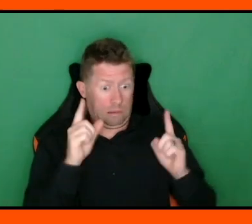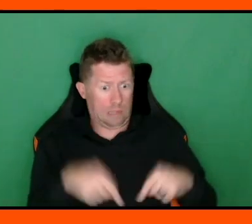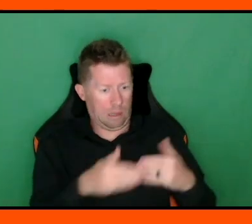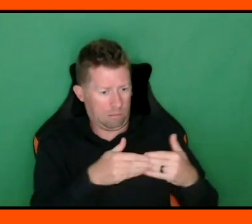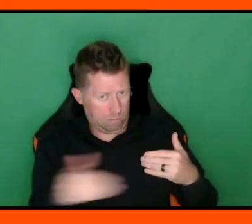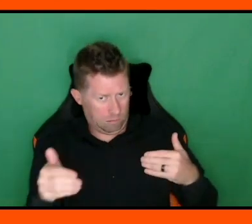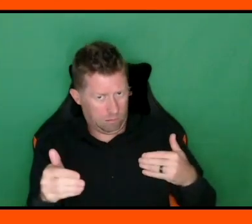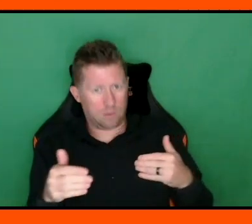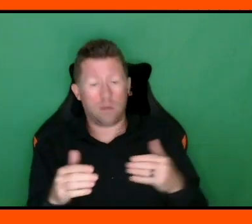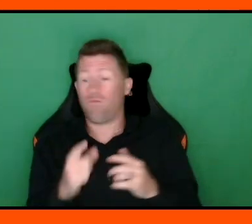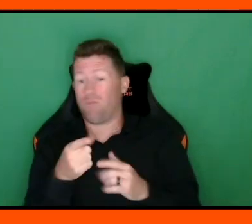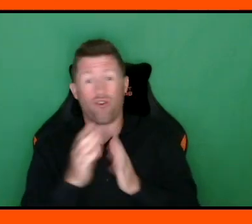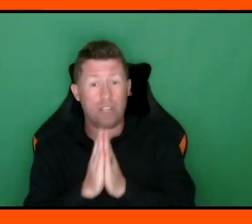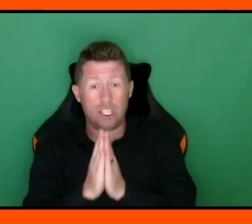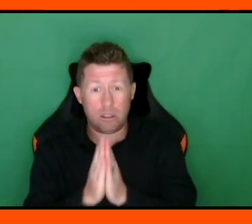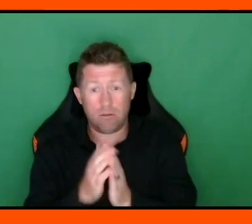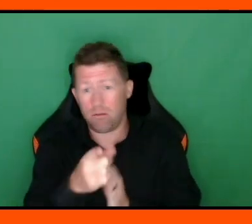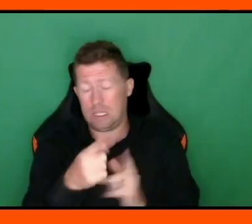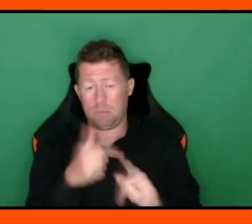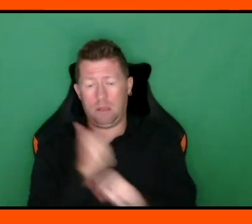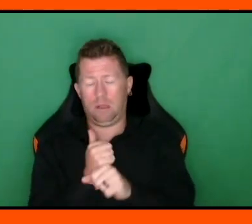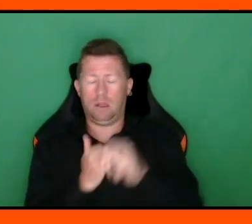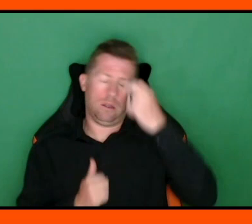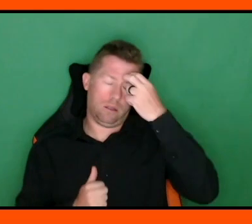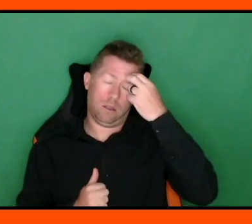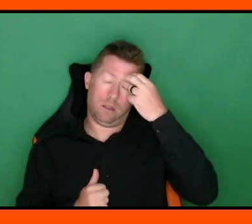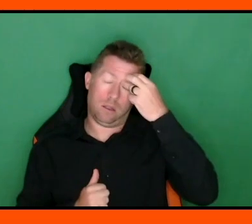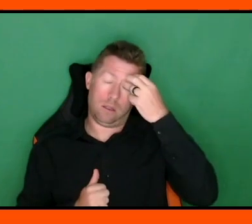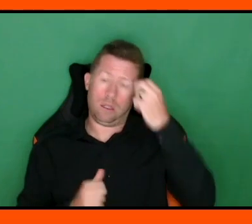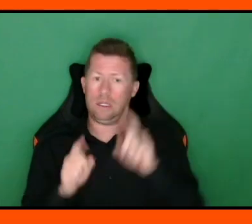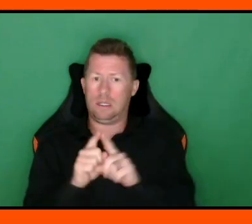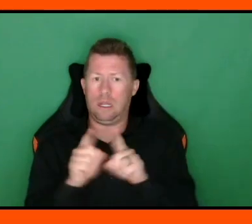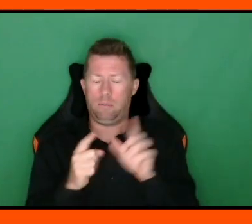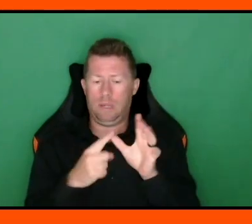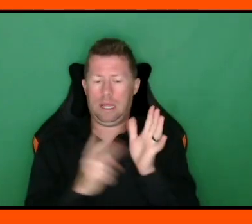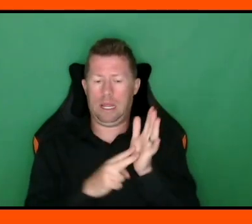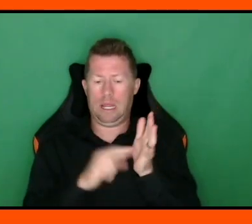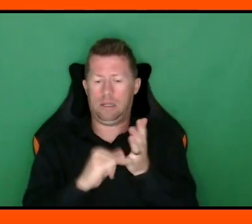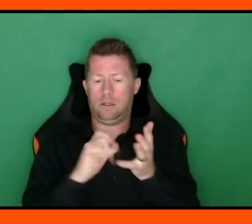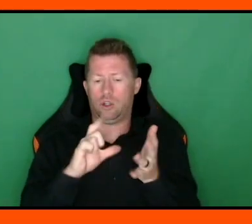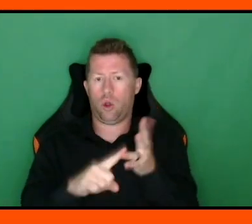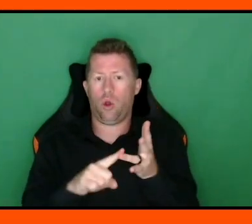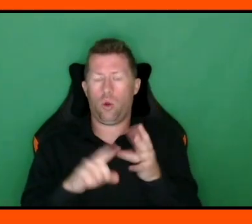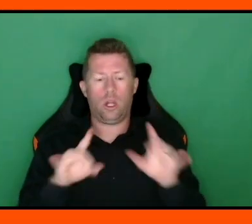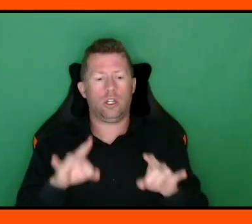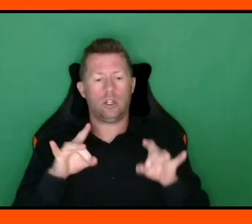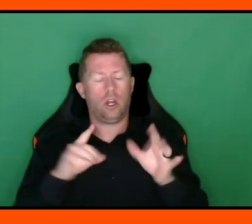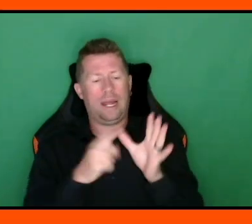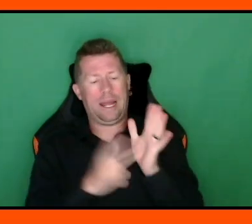The religion one is a key one as is ANZSCO which is the Australian and New Zealand classification